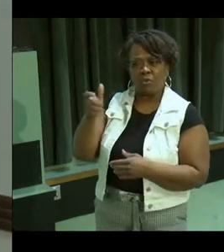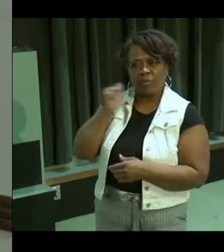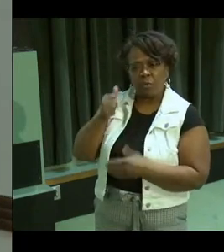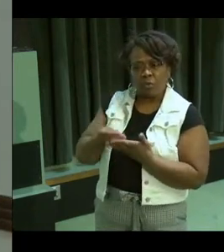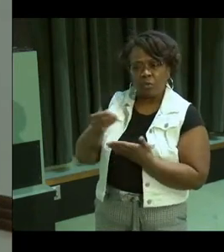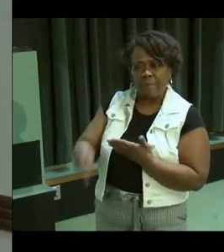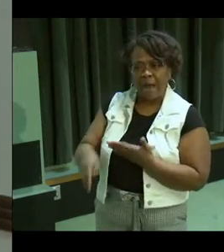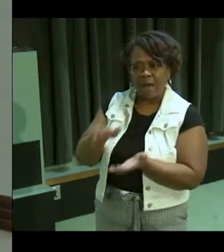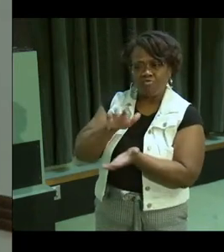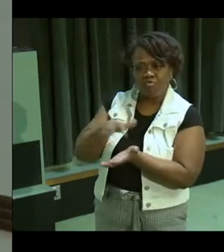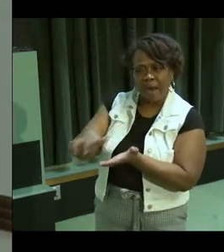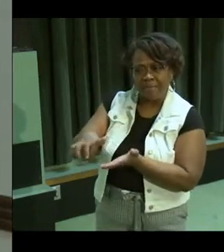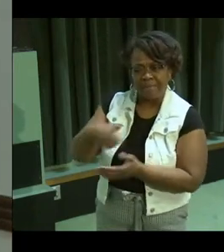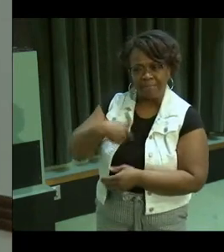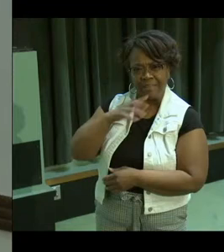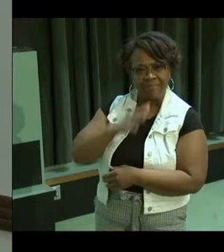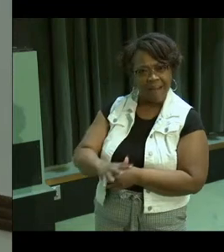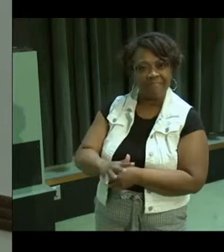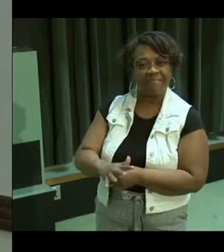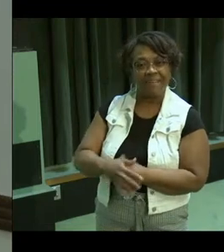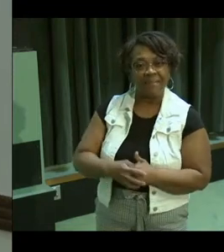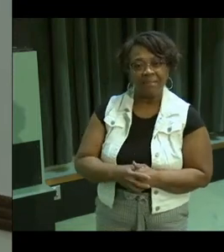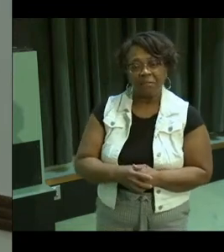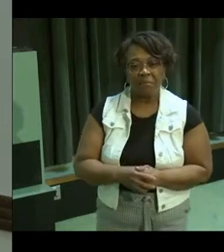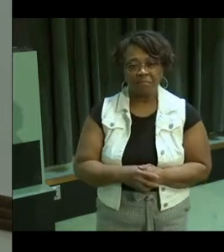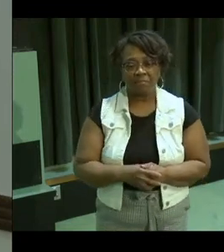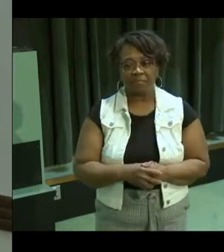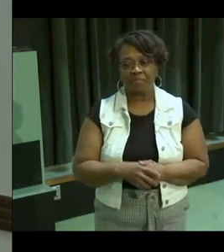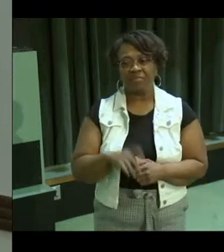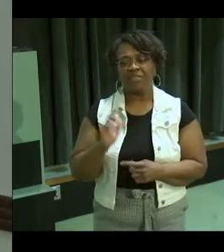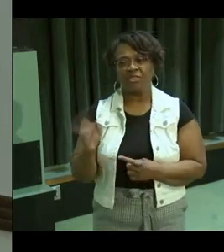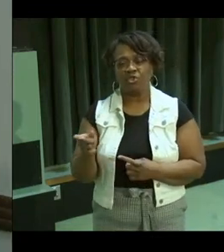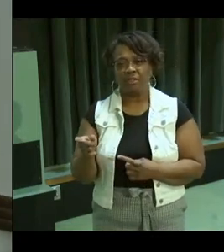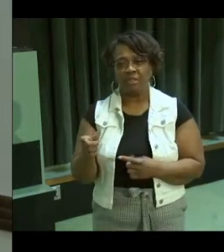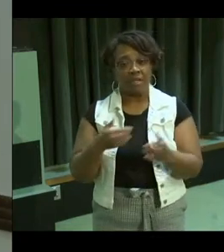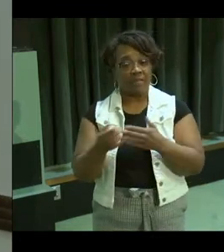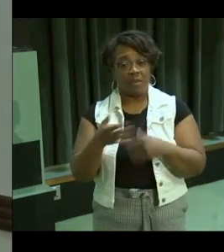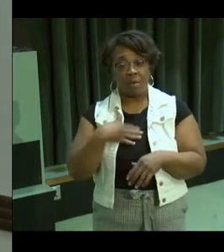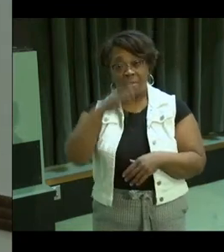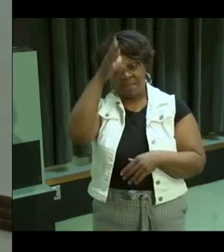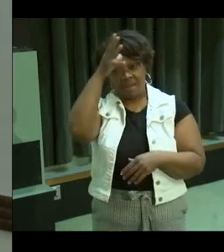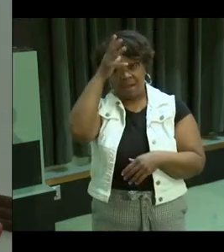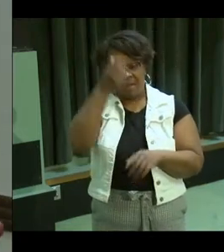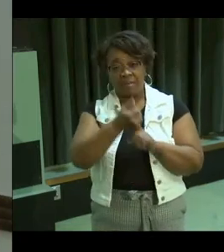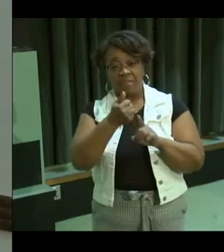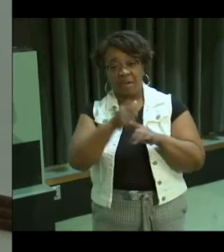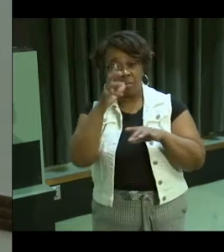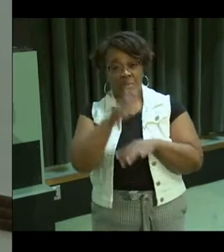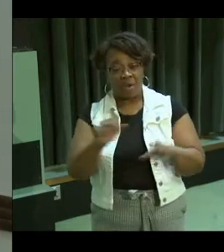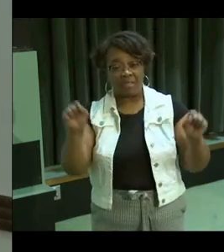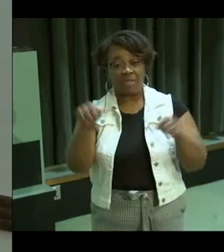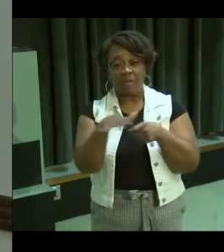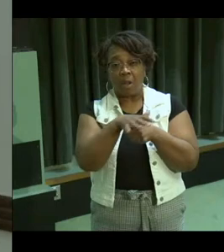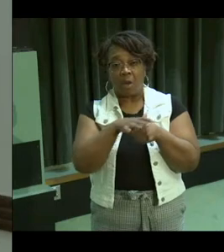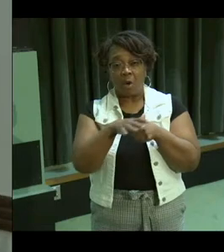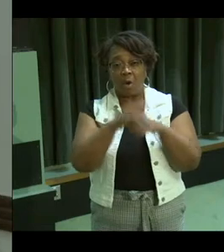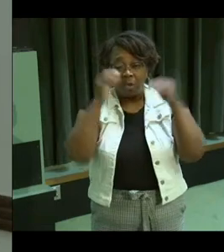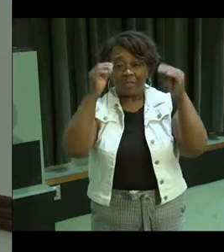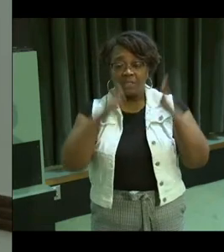to buy grapes, I was five. She.